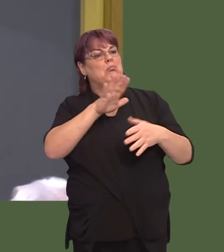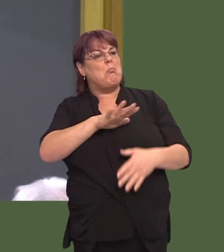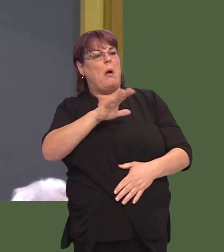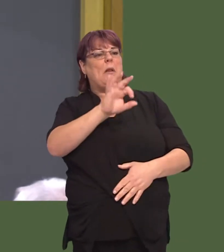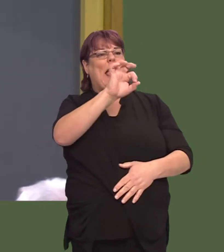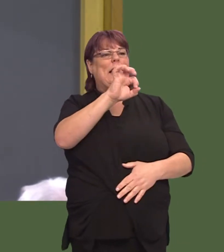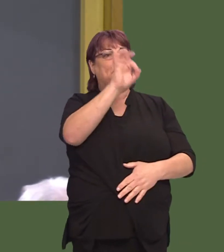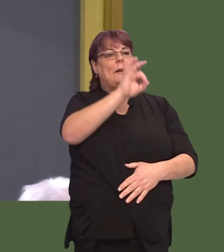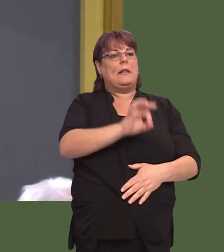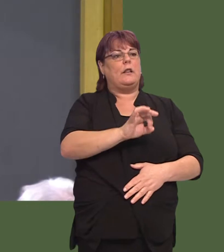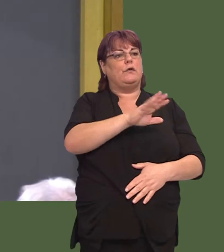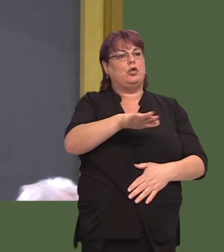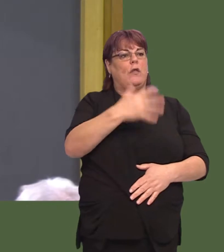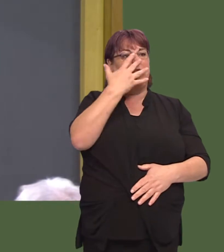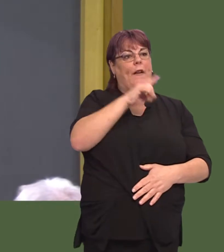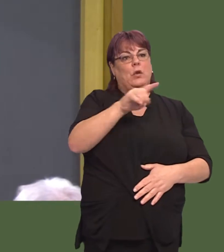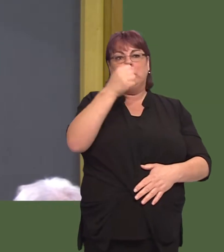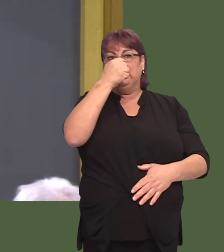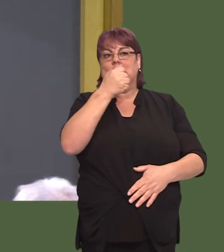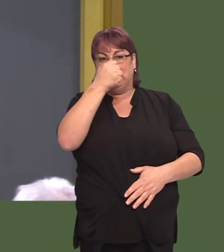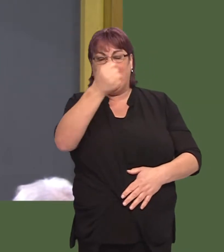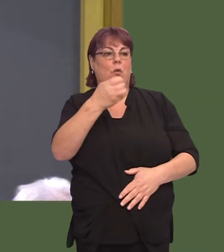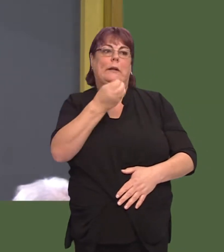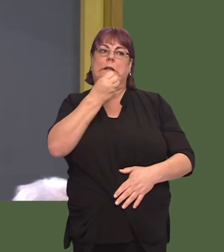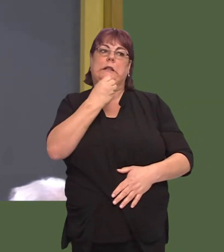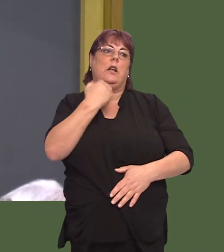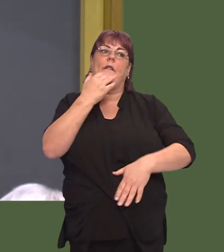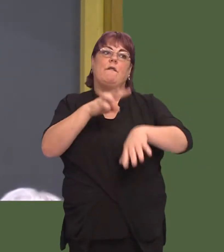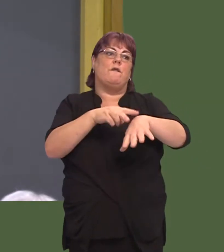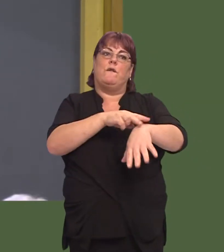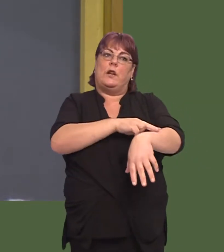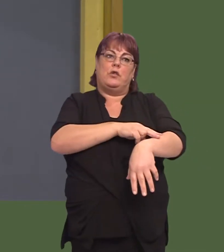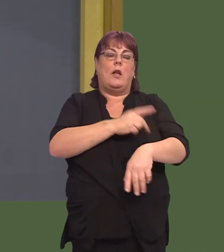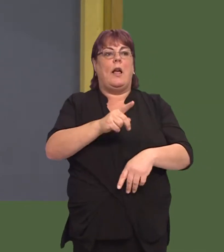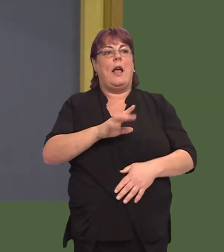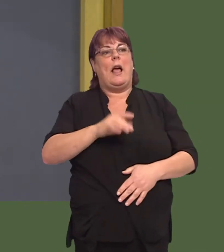five to 10 are not eating enough vegetables, and 95 per cent of 11 to 16-year-olds are